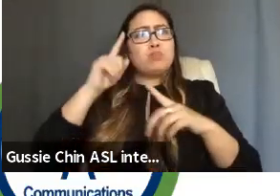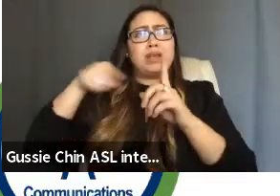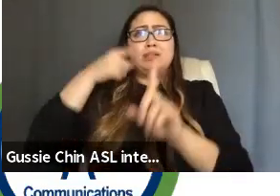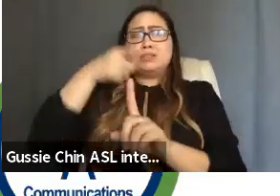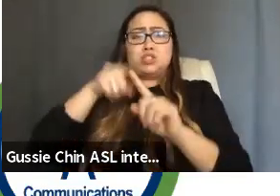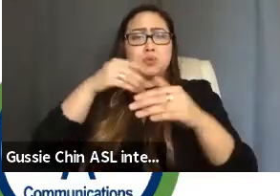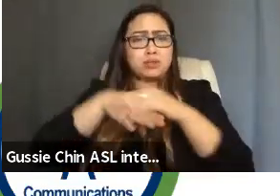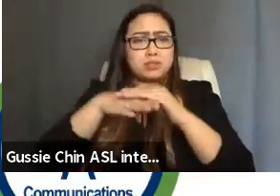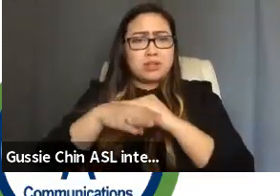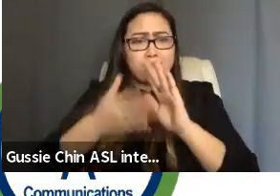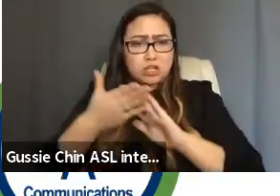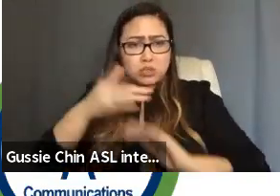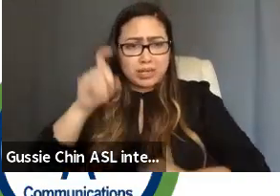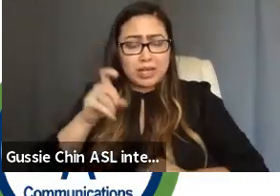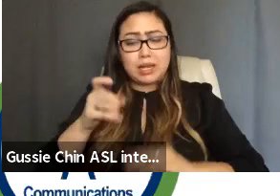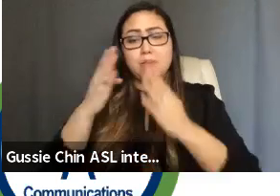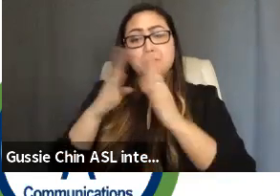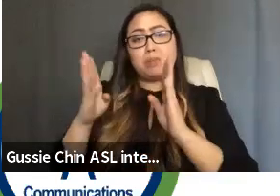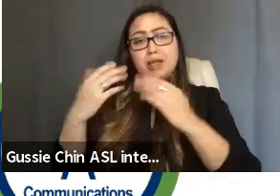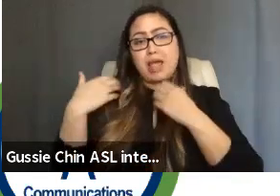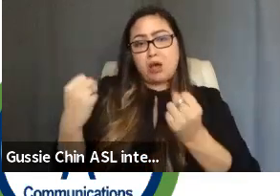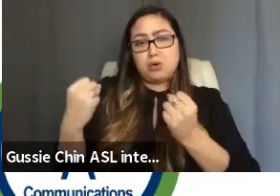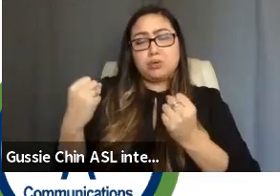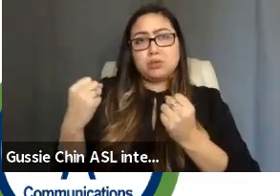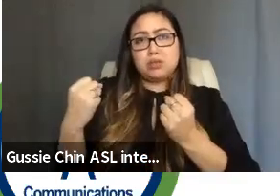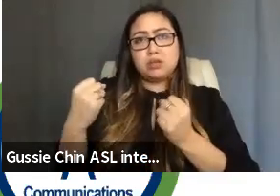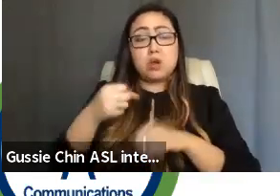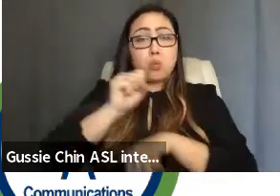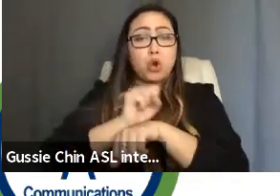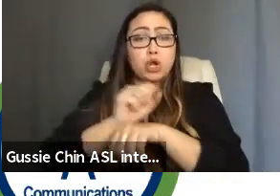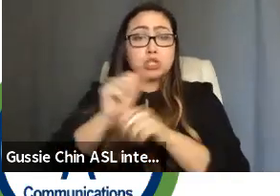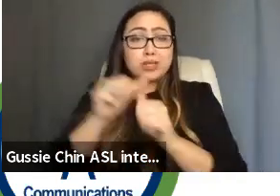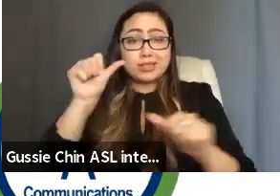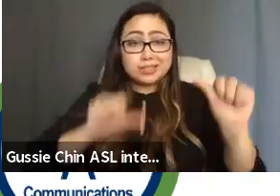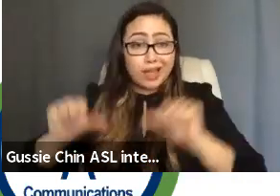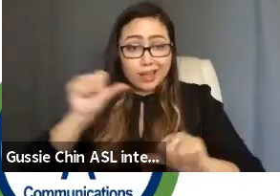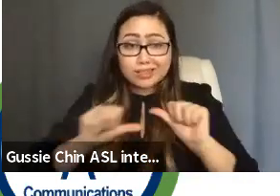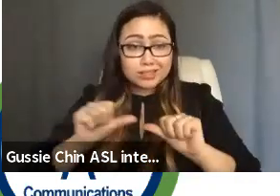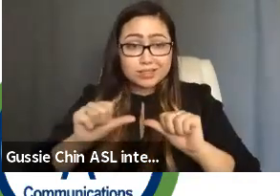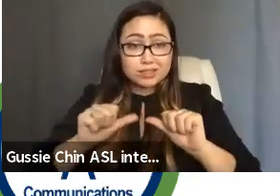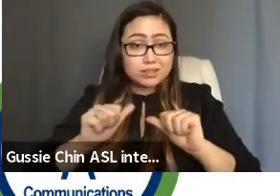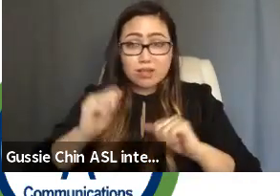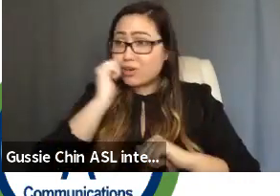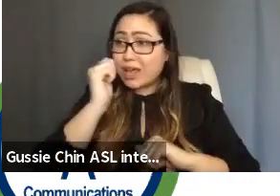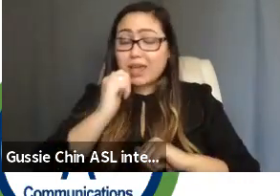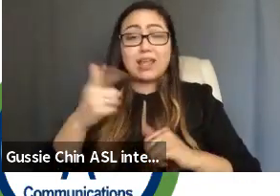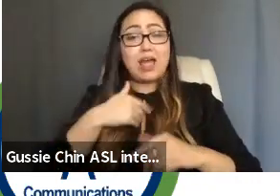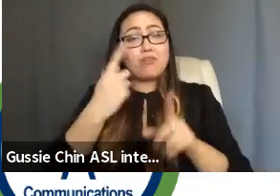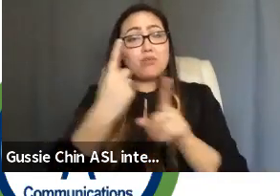some good assets in that they work with science on a regular basis. They have regular access to data,